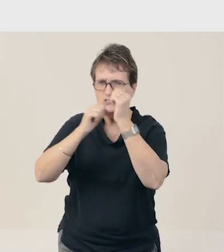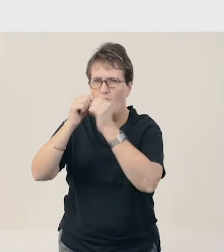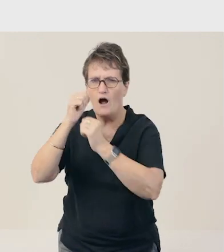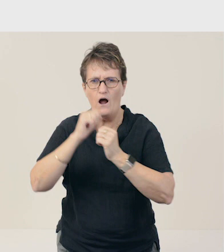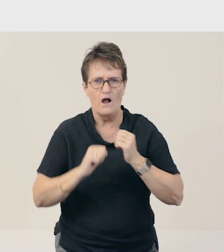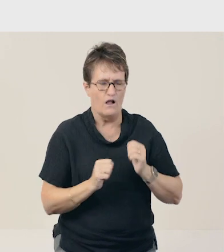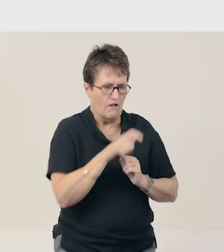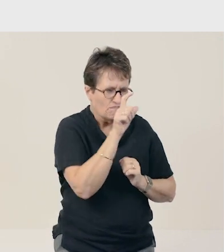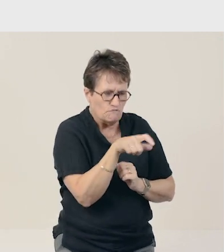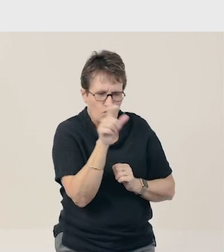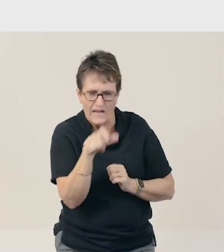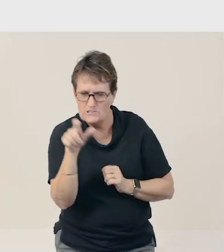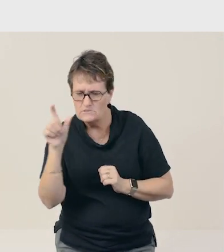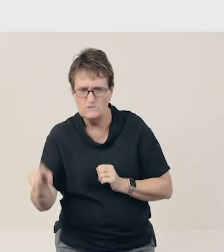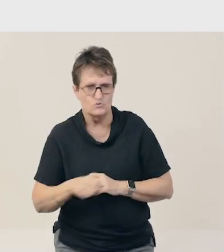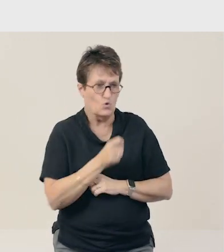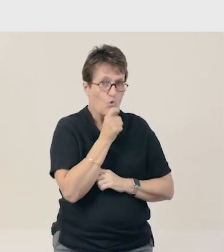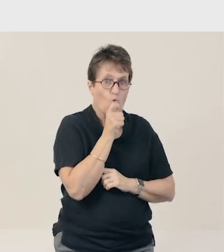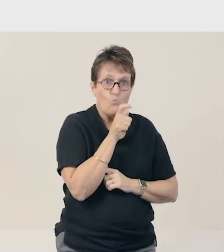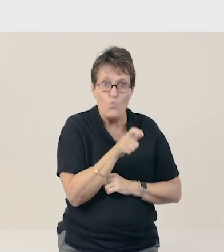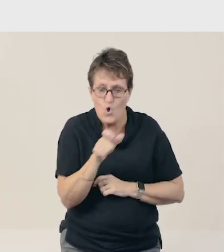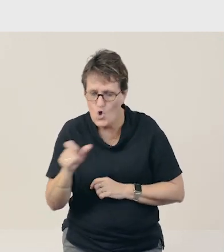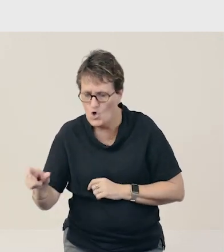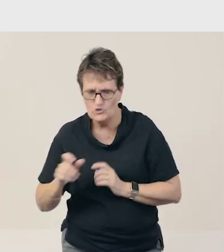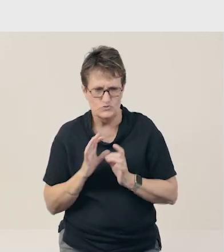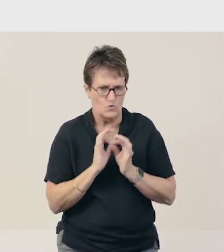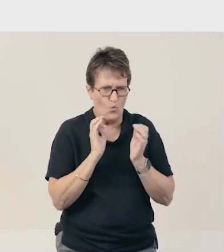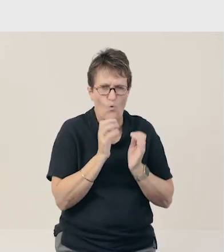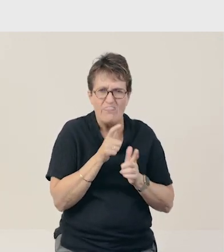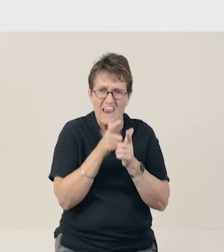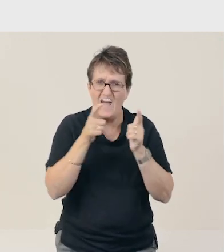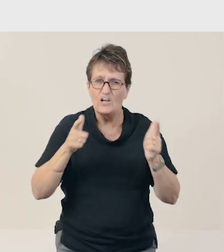vocabulary, punctuation, or figurative language.